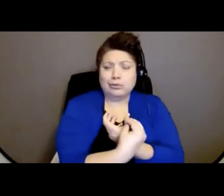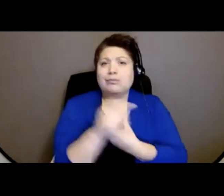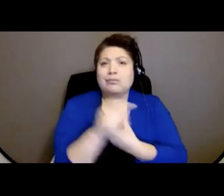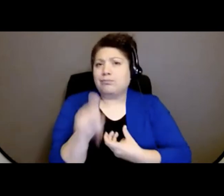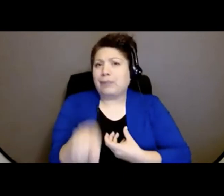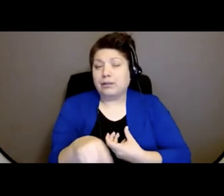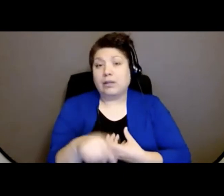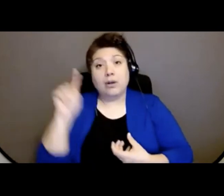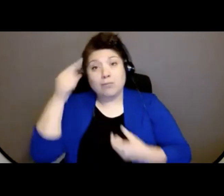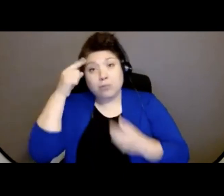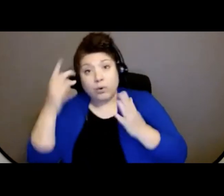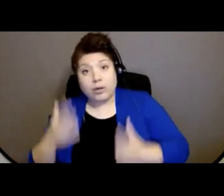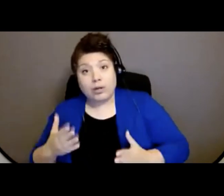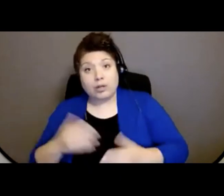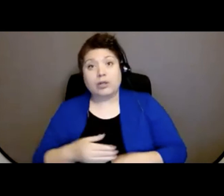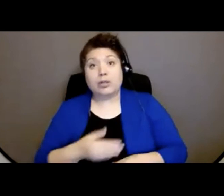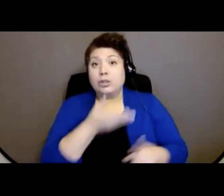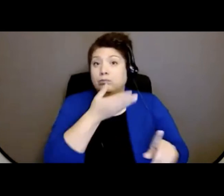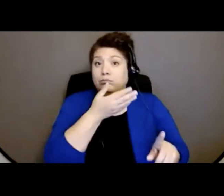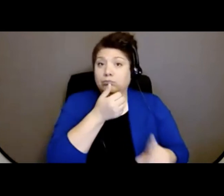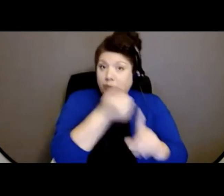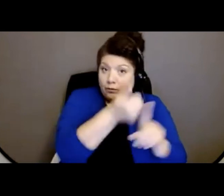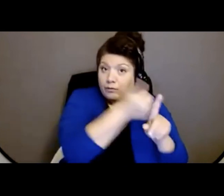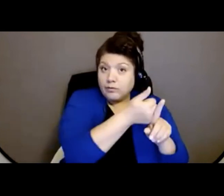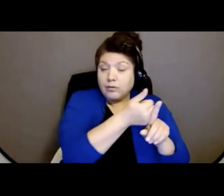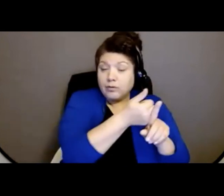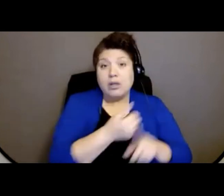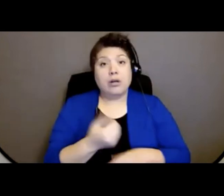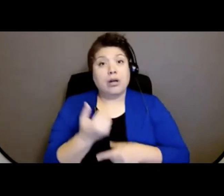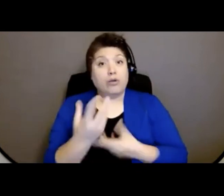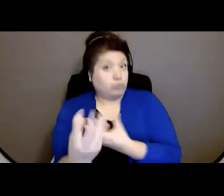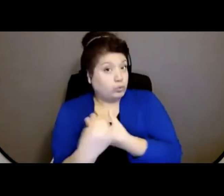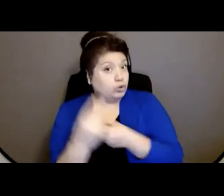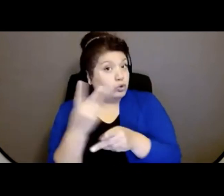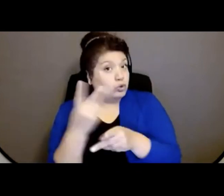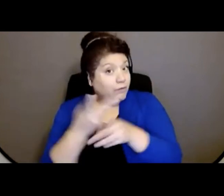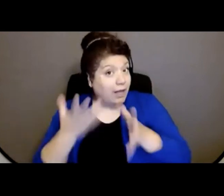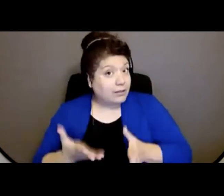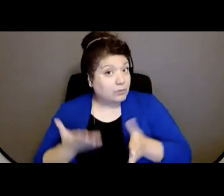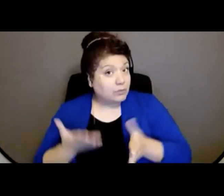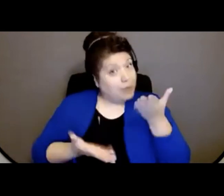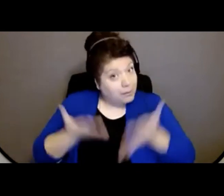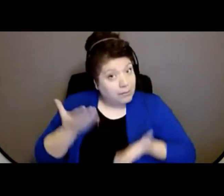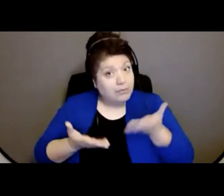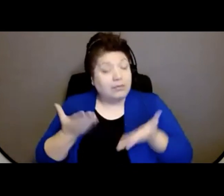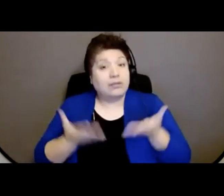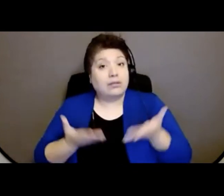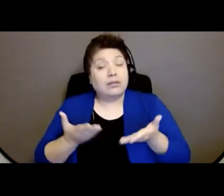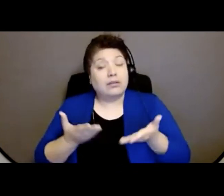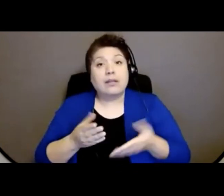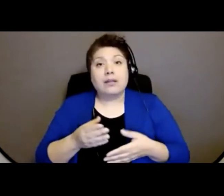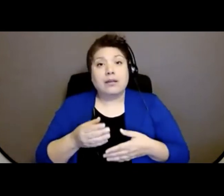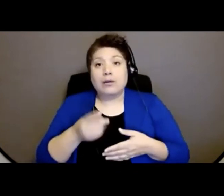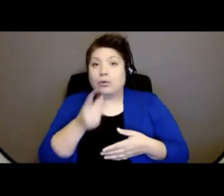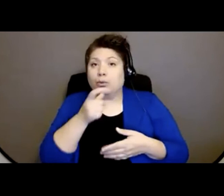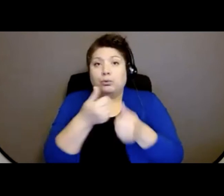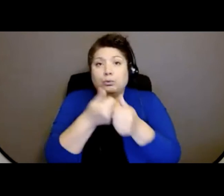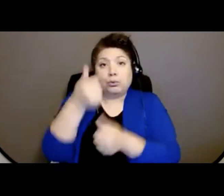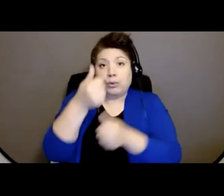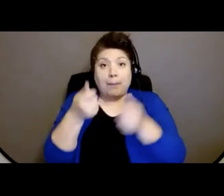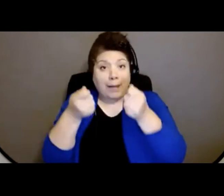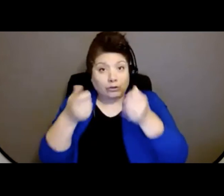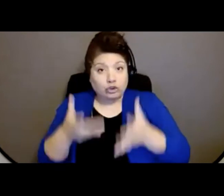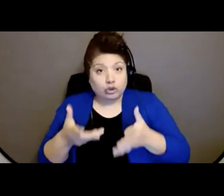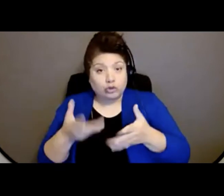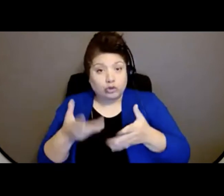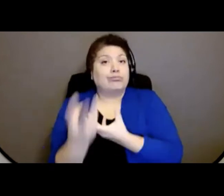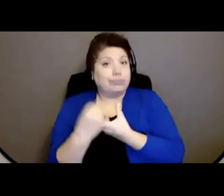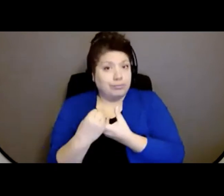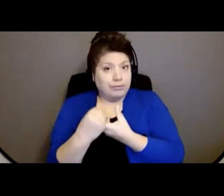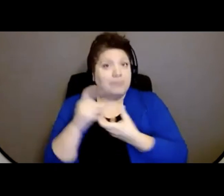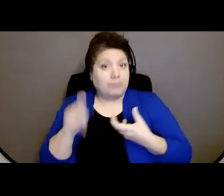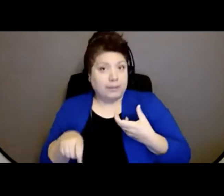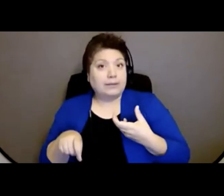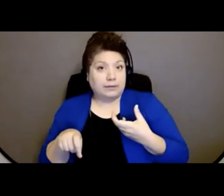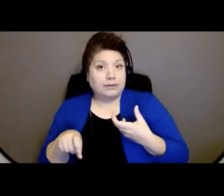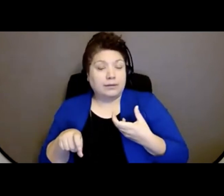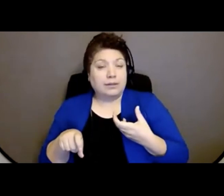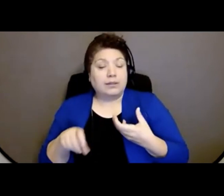AND MAYBE YOUR SUPERVISOR, ANYONE ELSE THAT MAY BE IN A MANAGERIAL POSITION, NEED TO PARTICIPATE IN